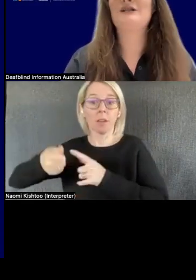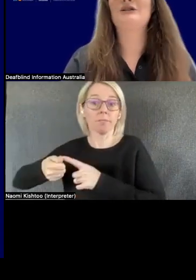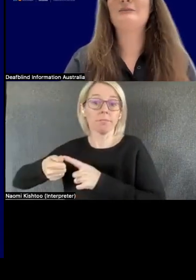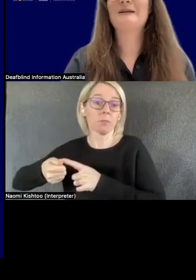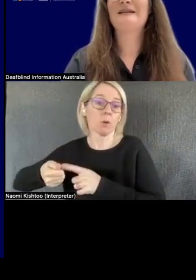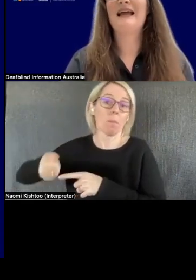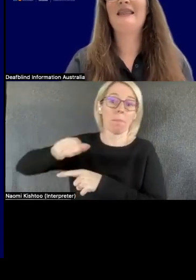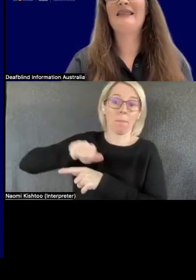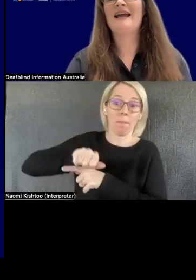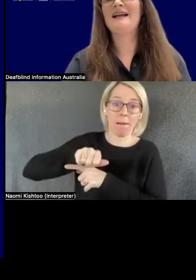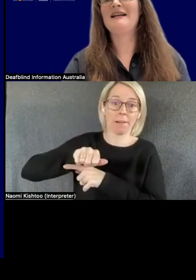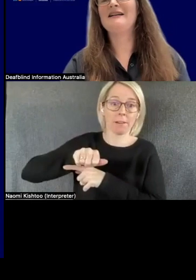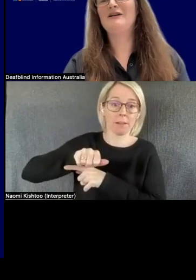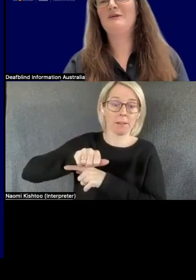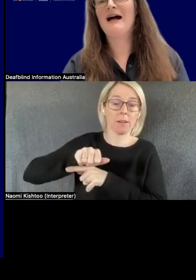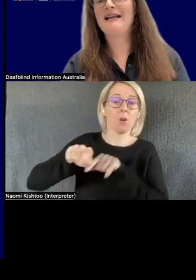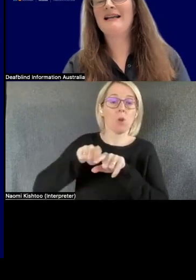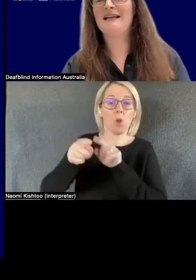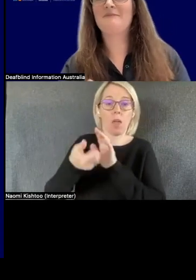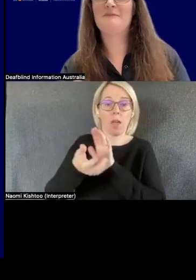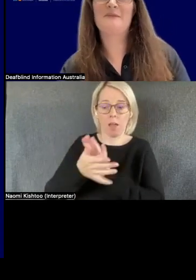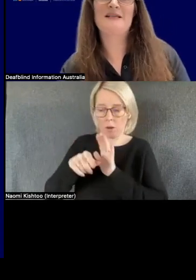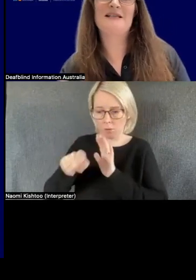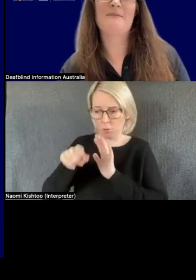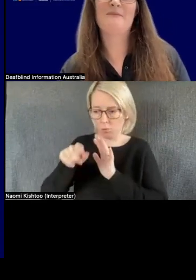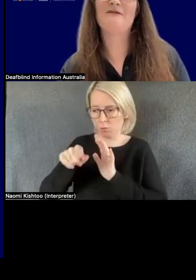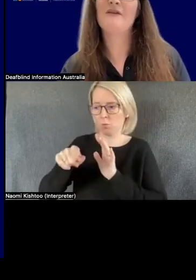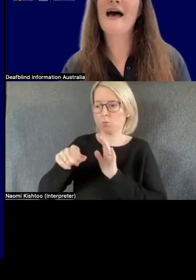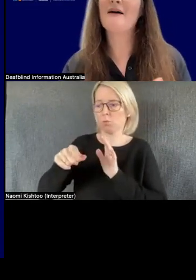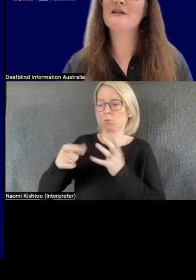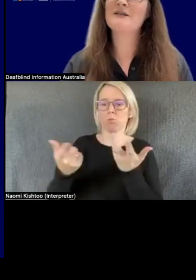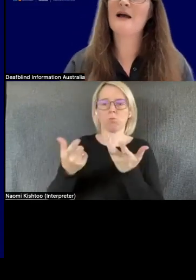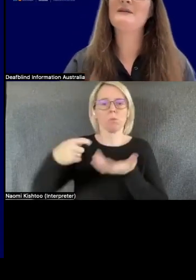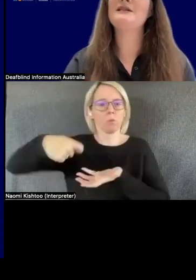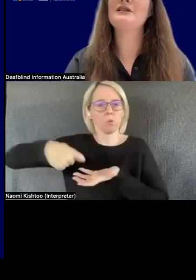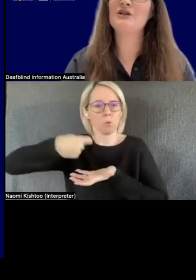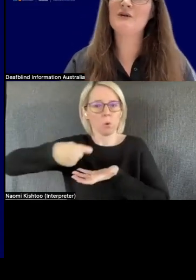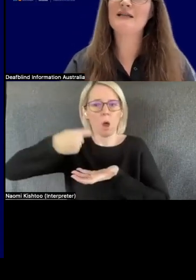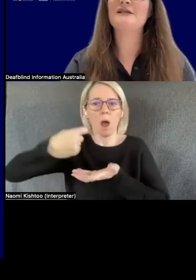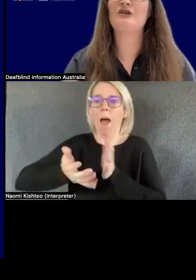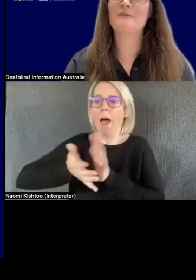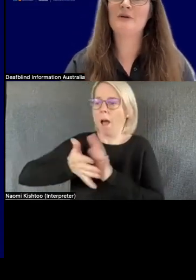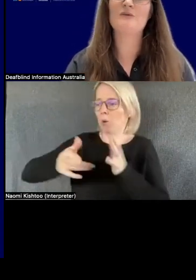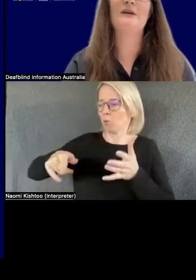the soup and then you might learn the step before that, which might be stirring the soup and all